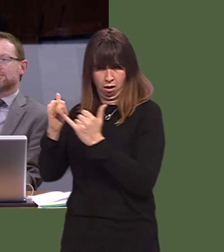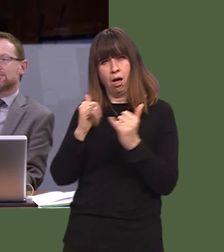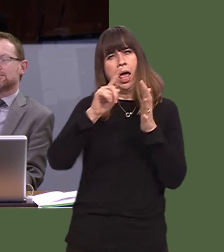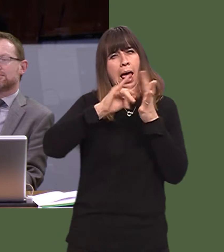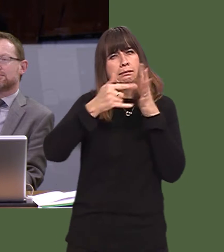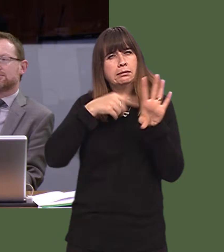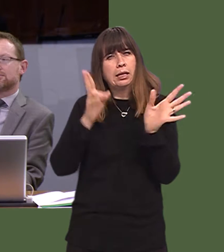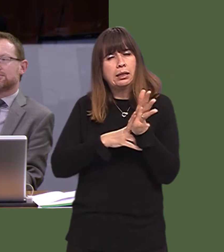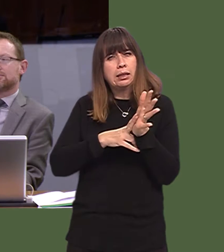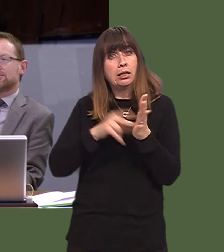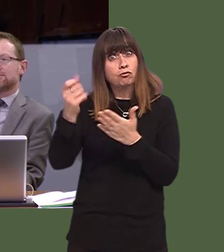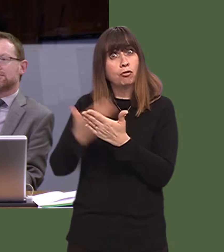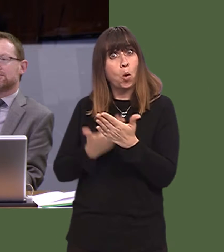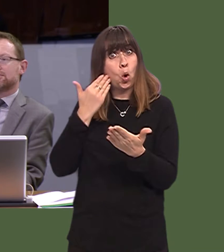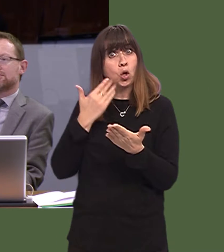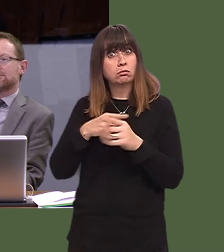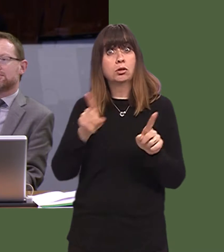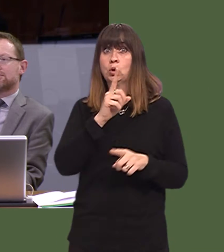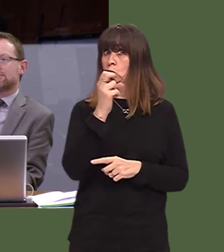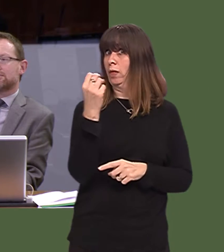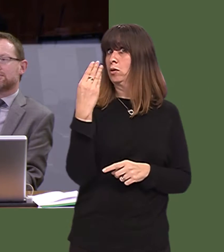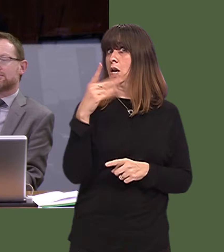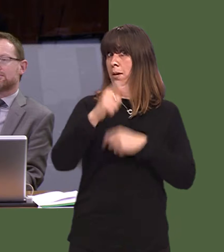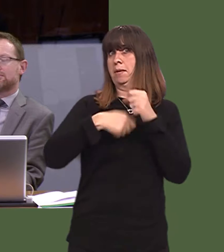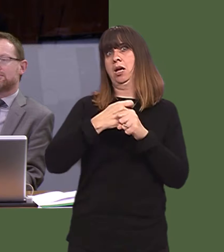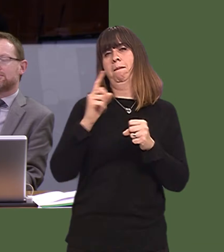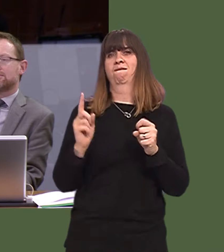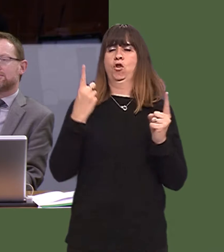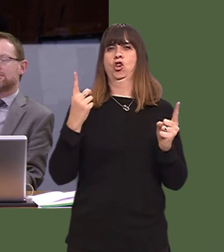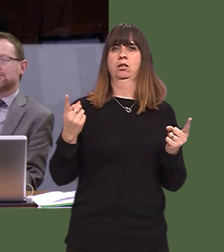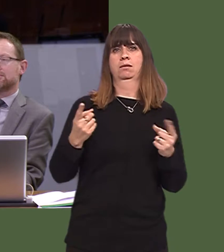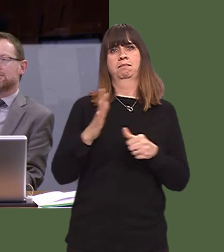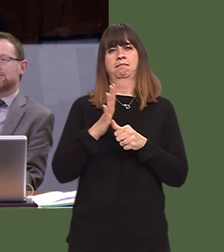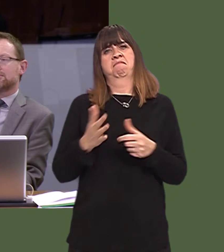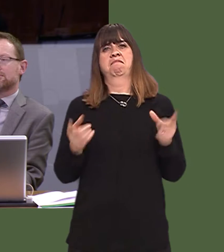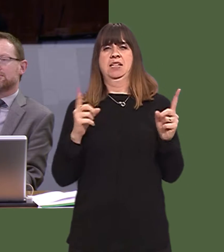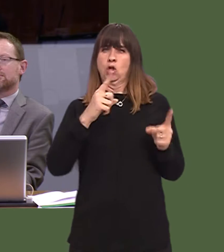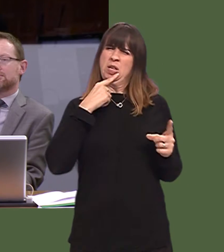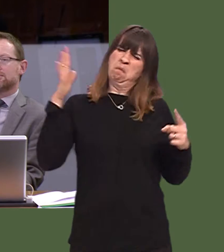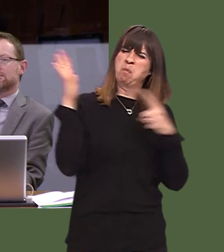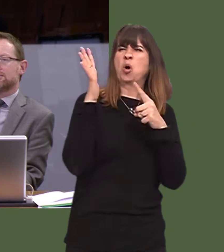You not unreasonably said when you first became First Minister in 2009 that you were going to make education your priority.